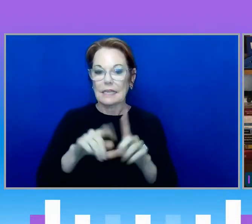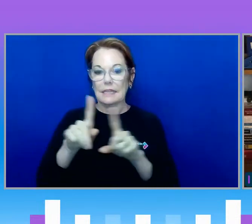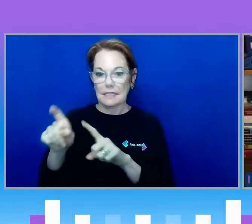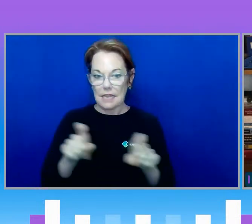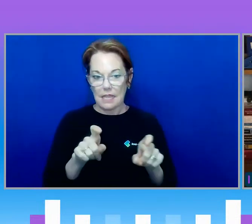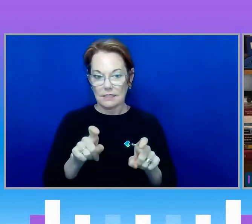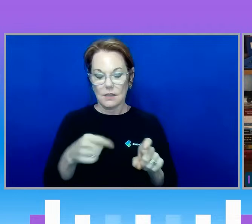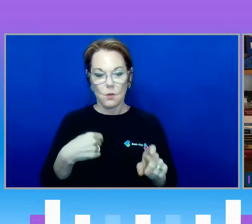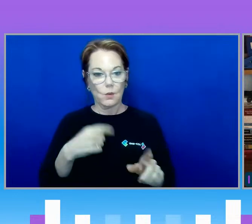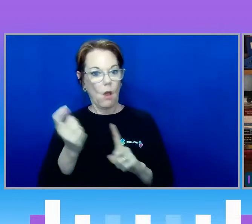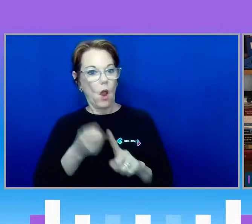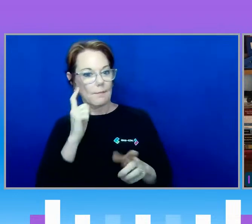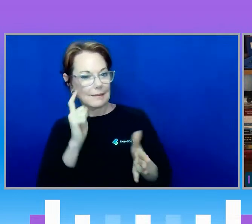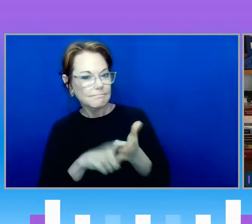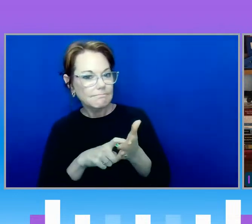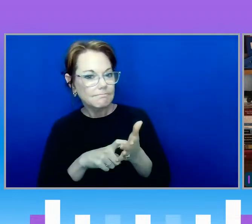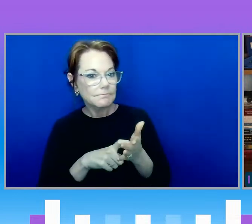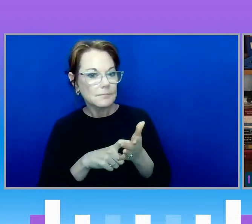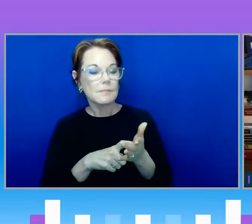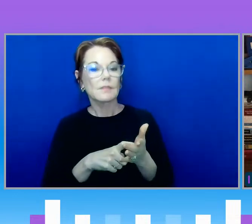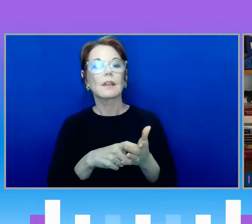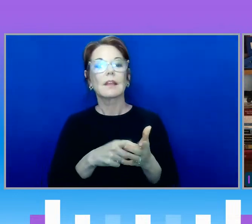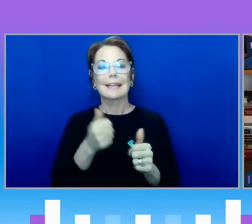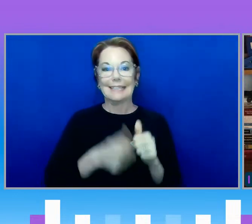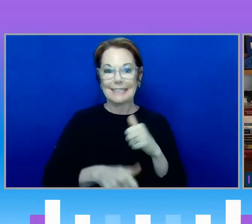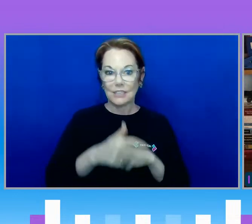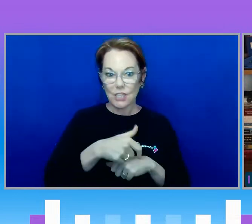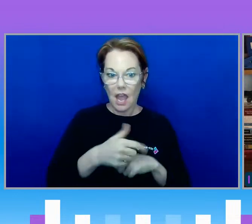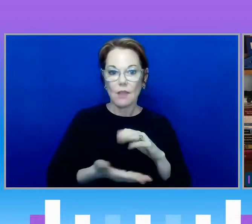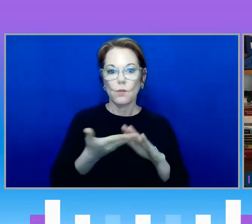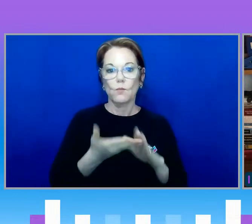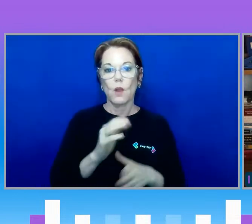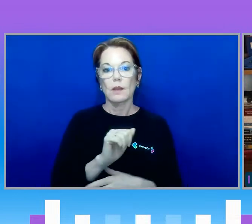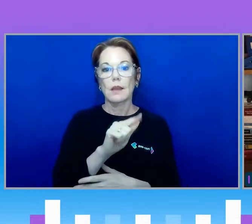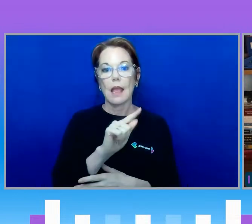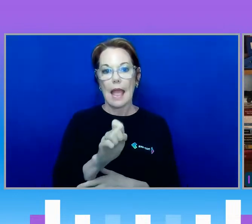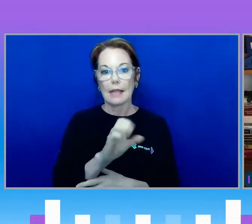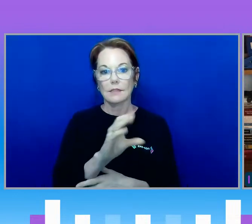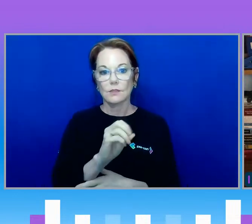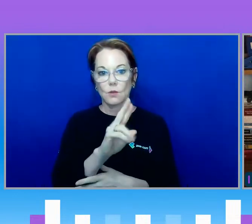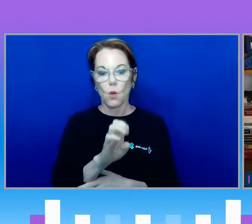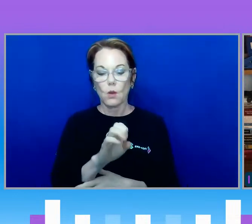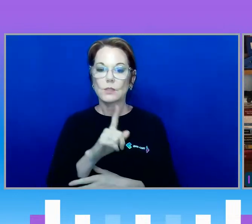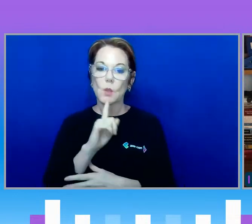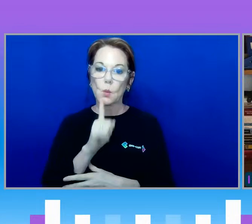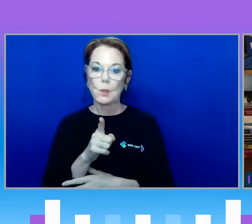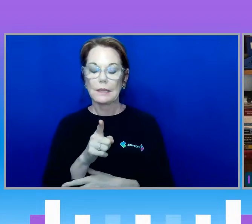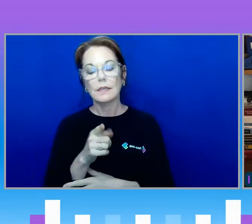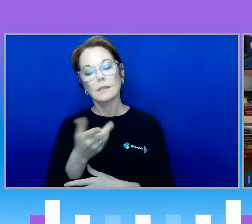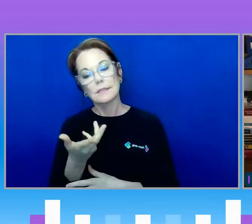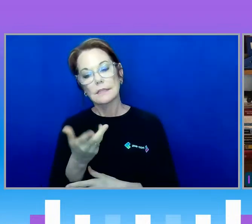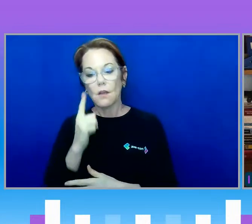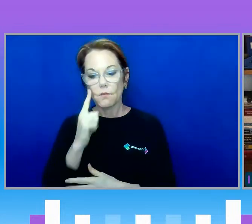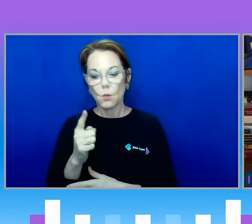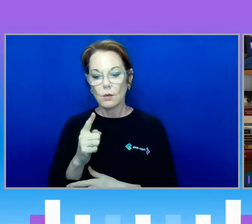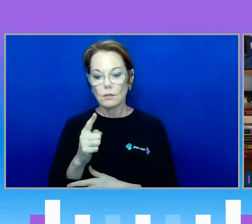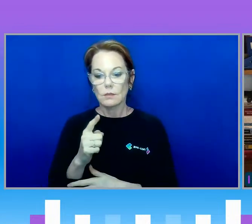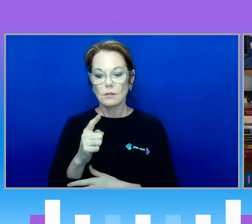state changes. And we run Ax core every time we detect those state changes. So it really is